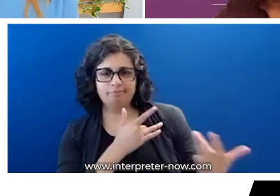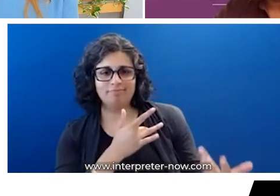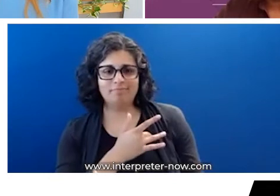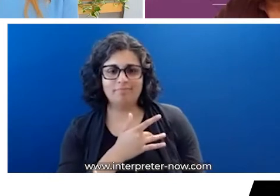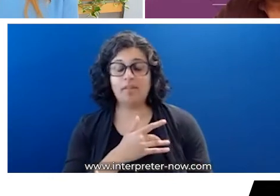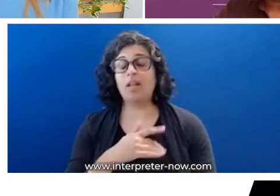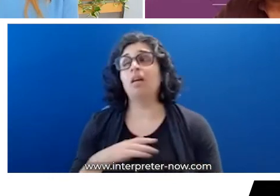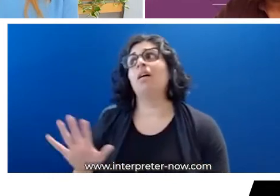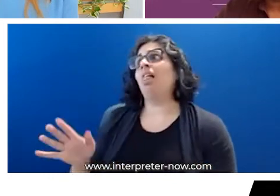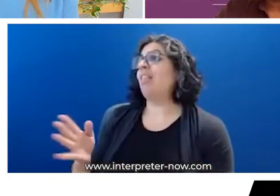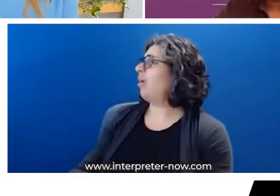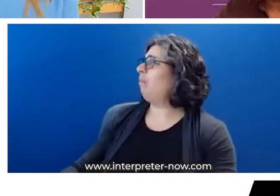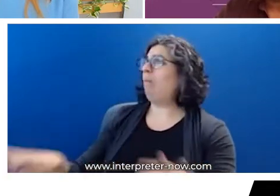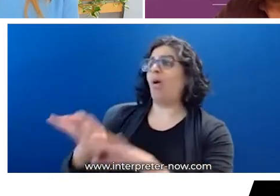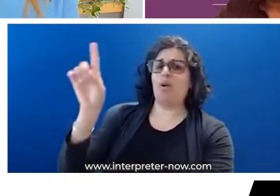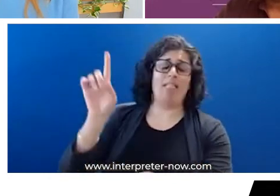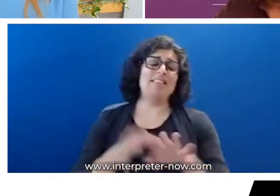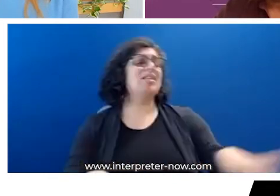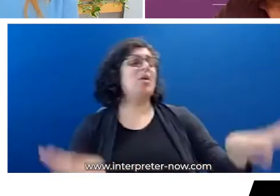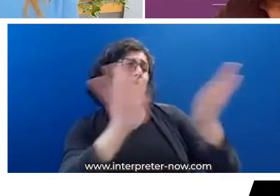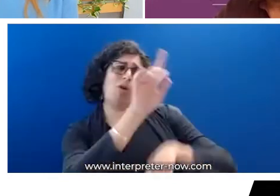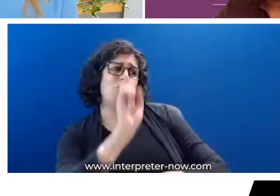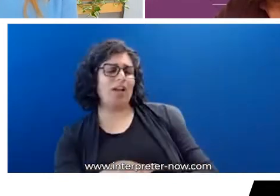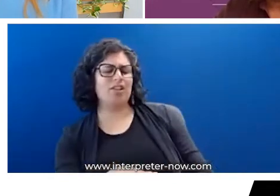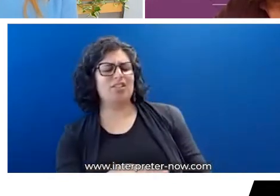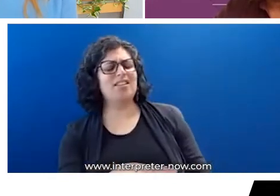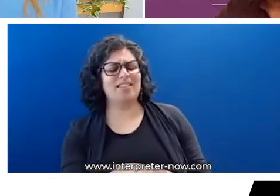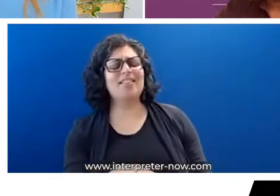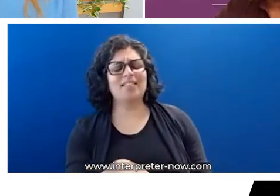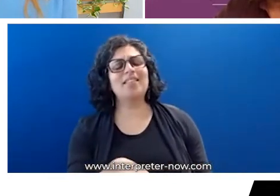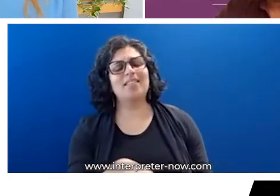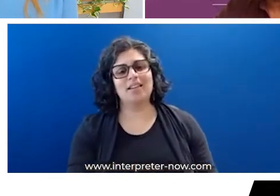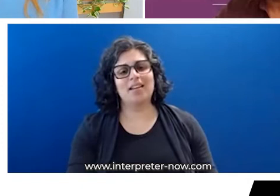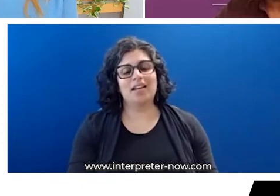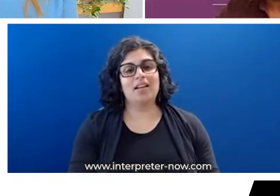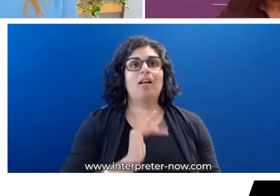It's timely because I think that at one point, many of us were anticipating that things would